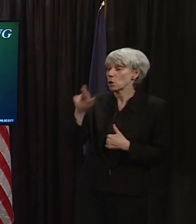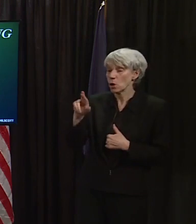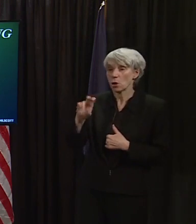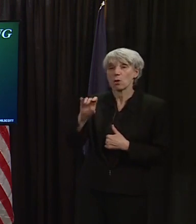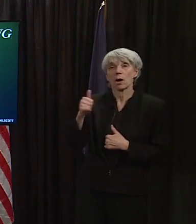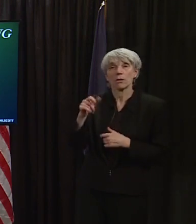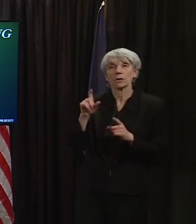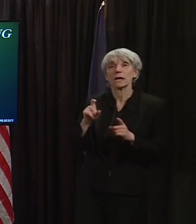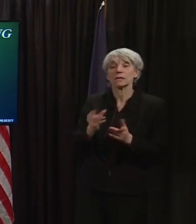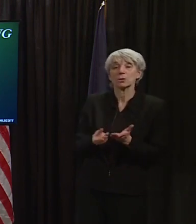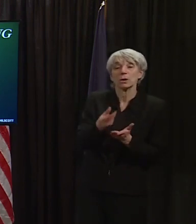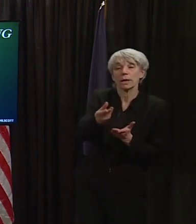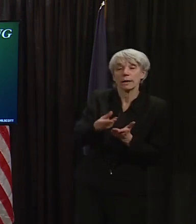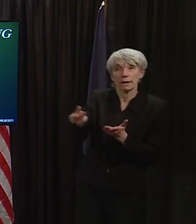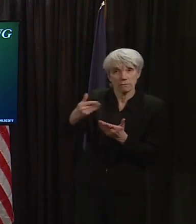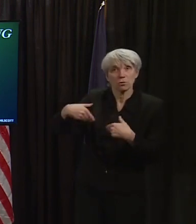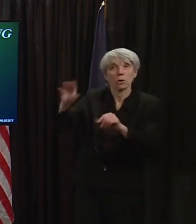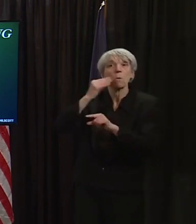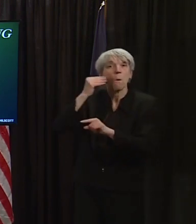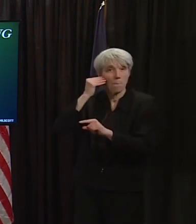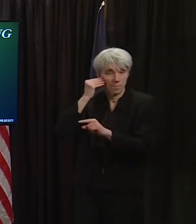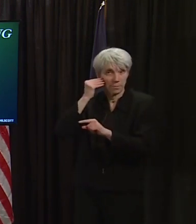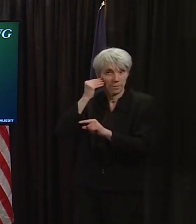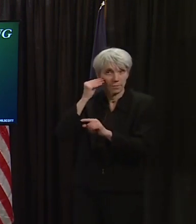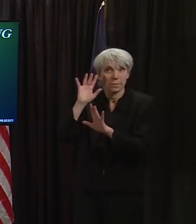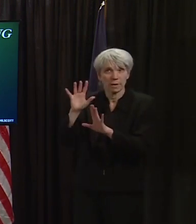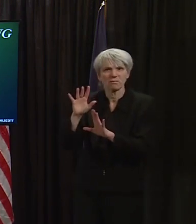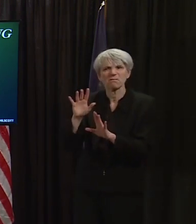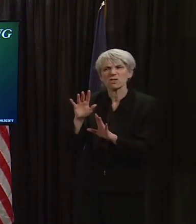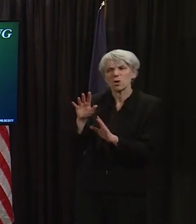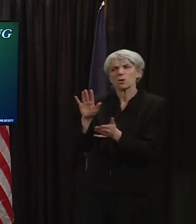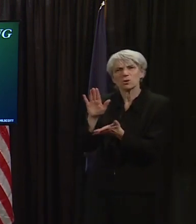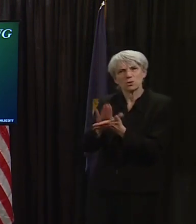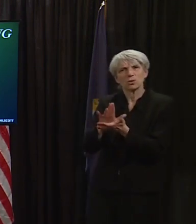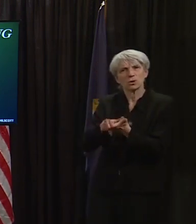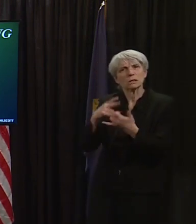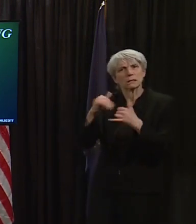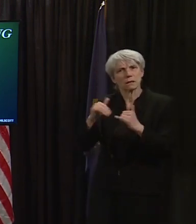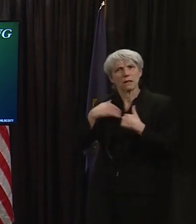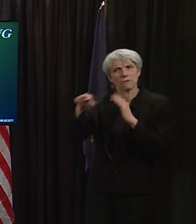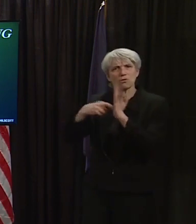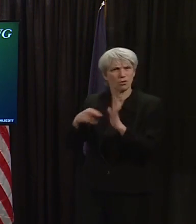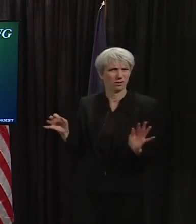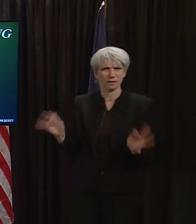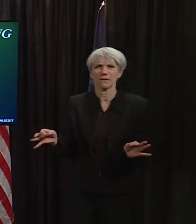individuals. A note here, school nurses play an important role in public health